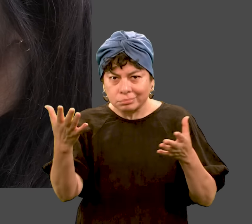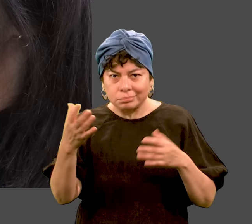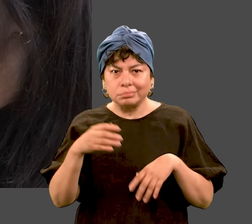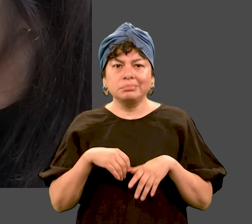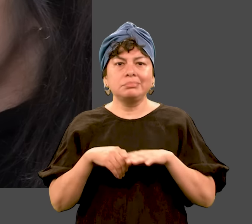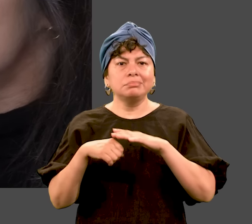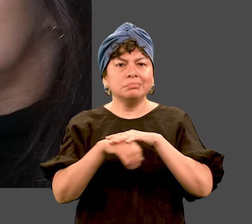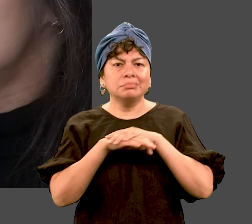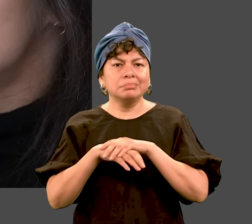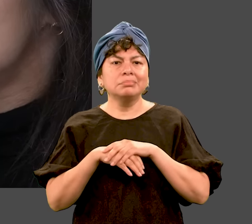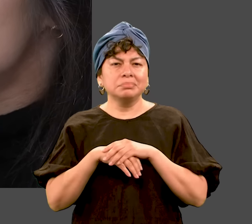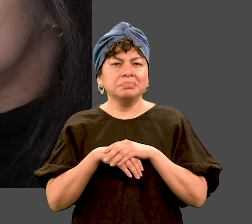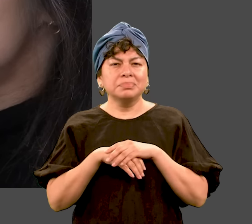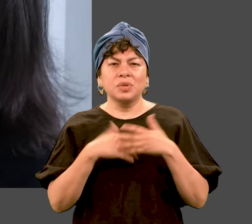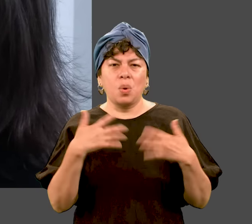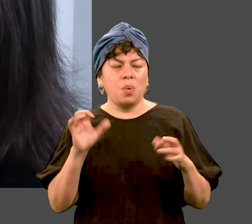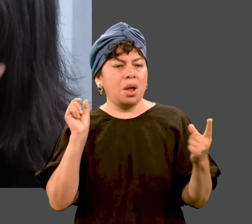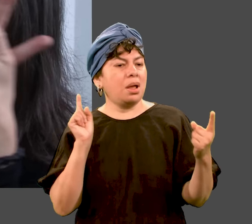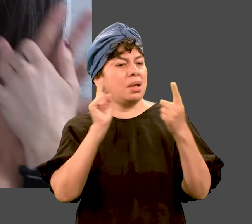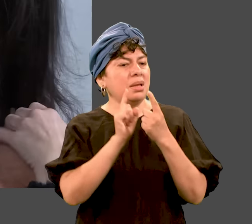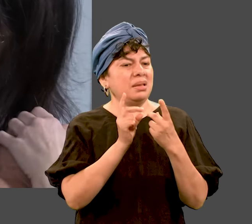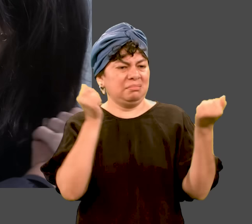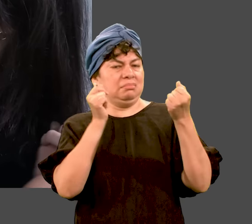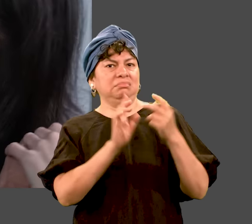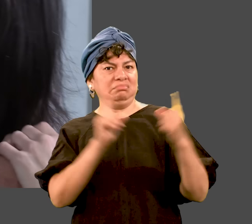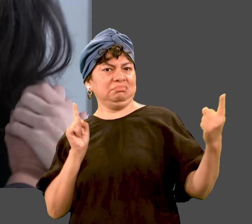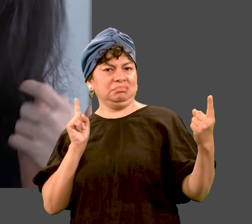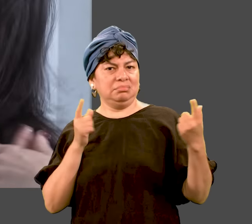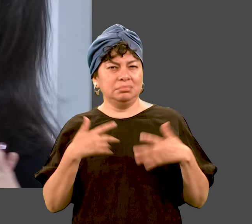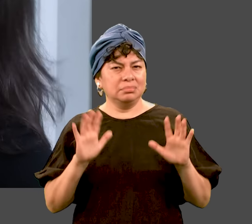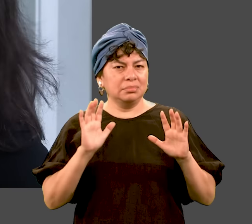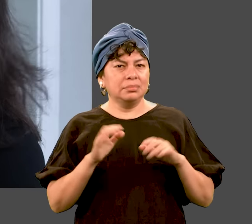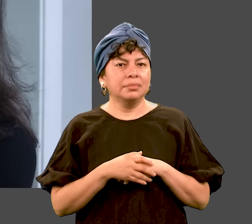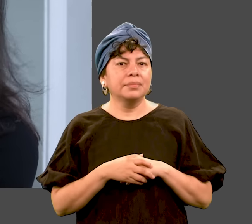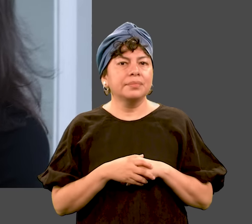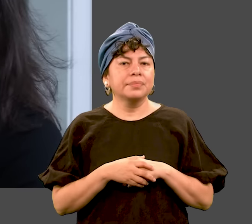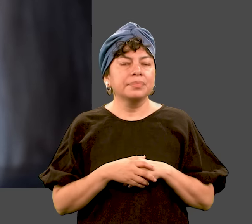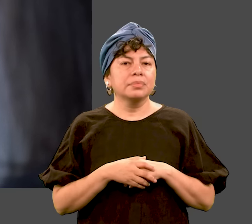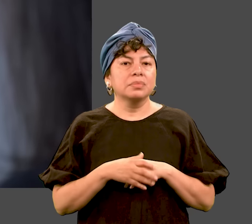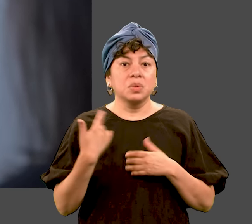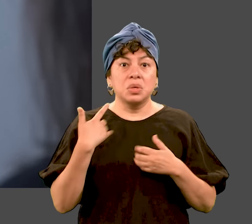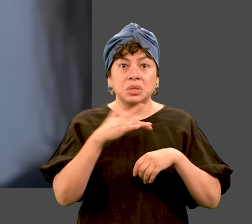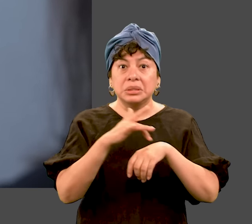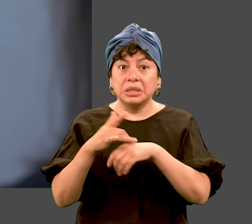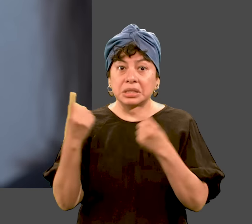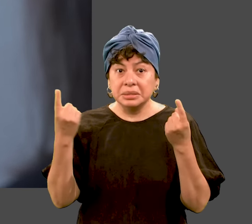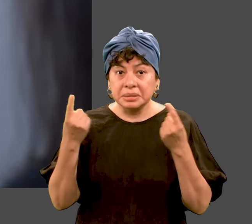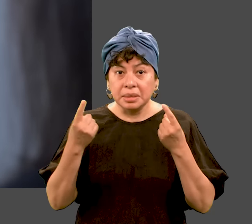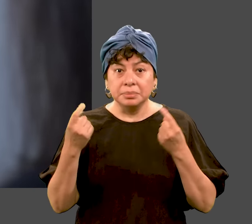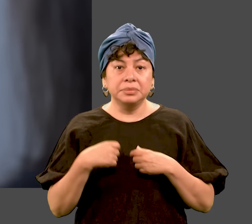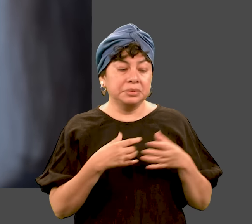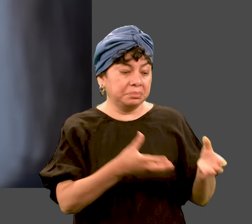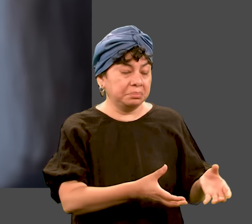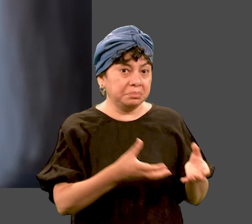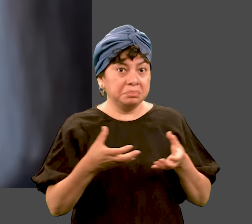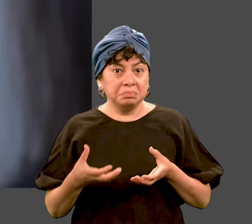and then disconnecting two seconds later. We're really touching something. What is its texture? What is its temperature? What is its shape?